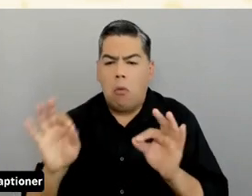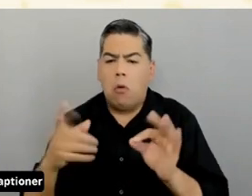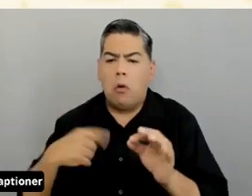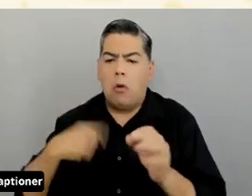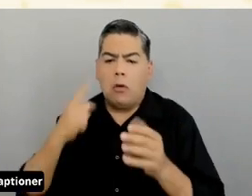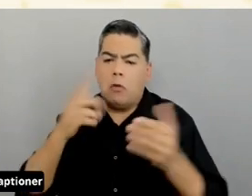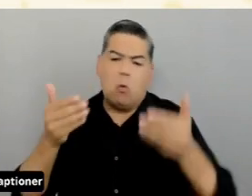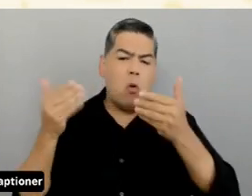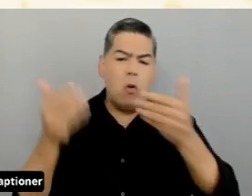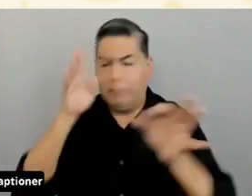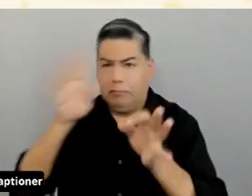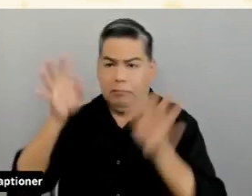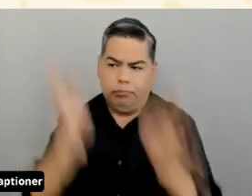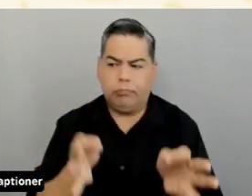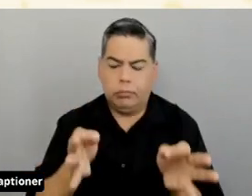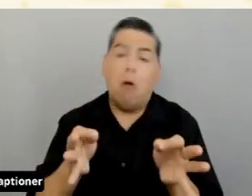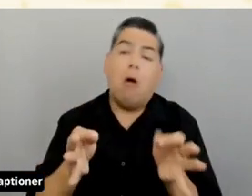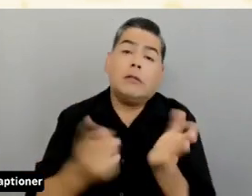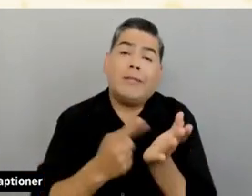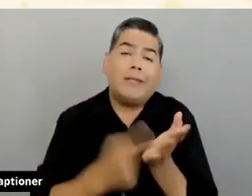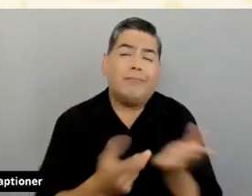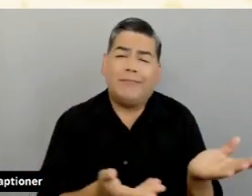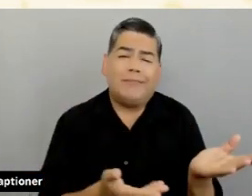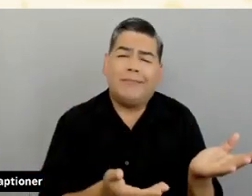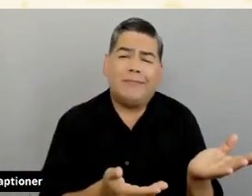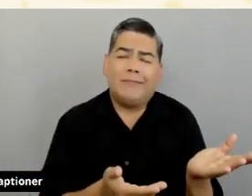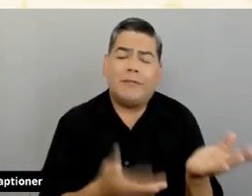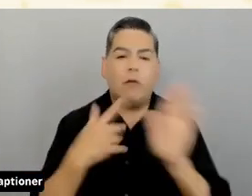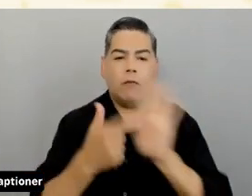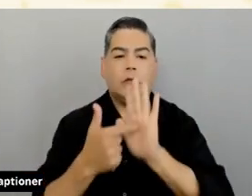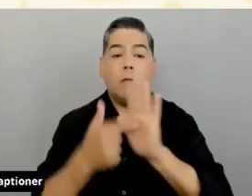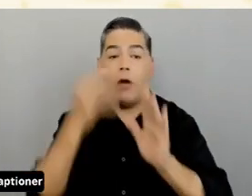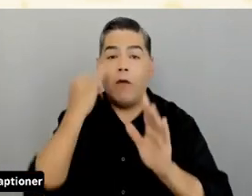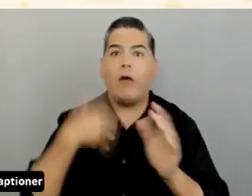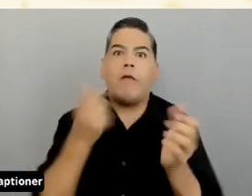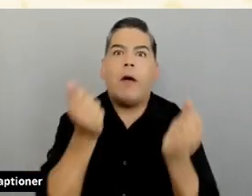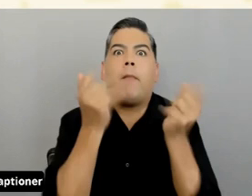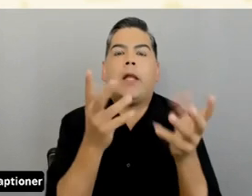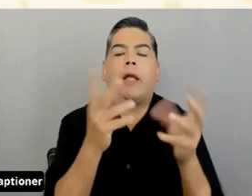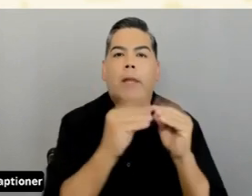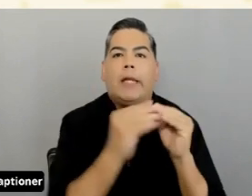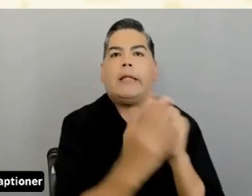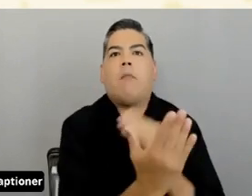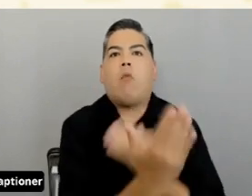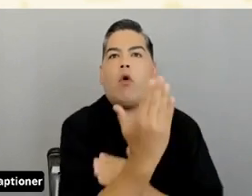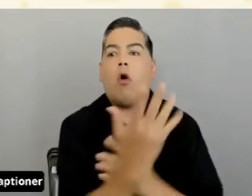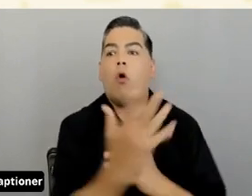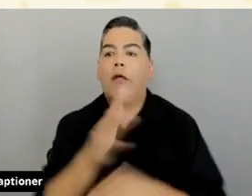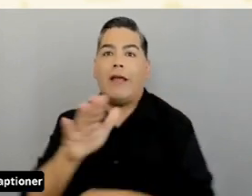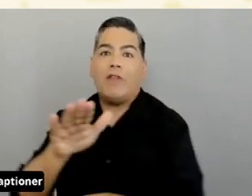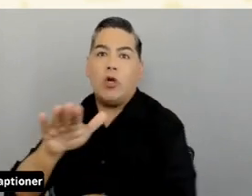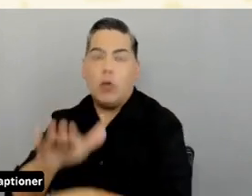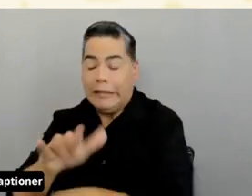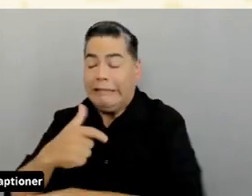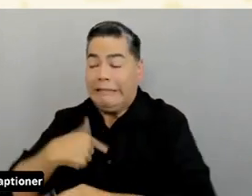For example, if we have multiple meetings during the morning and during the afternoon, I need to make a decision